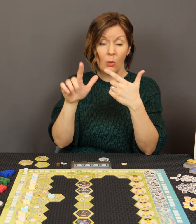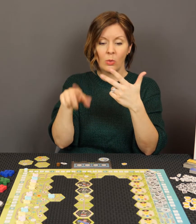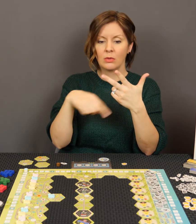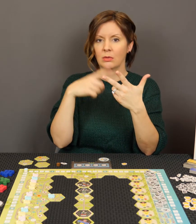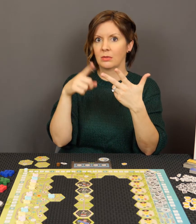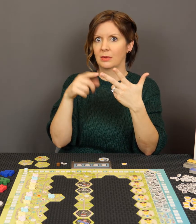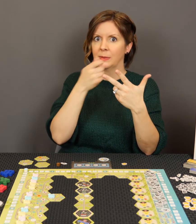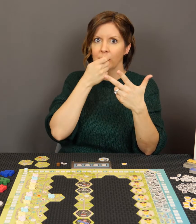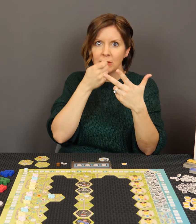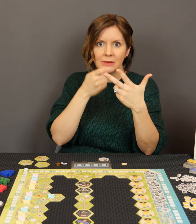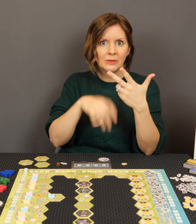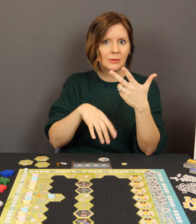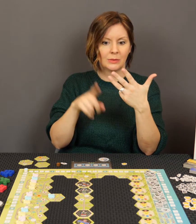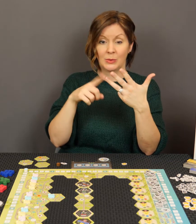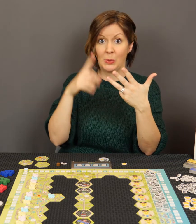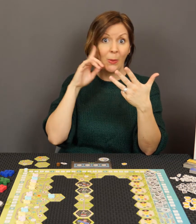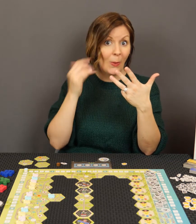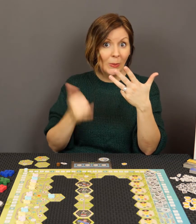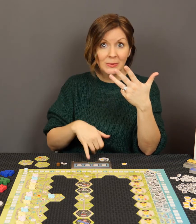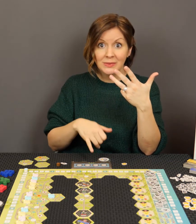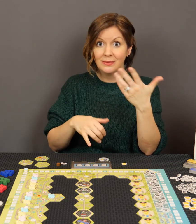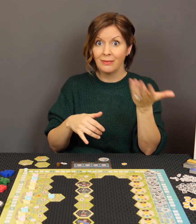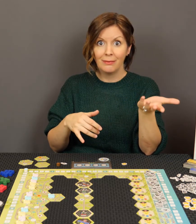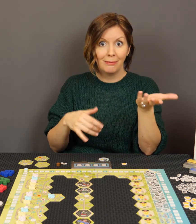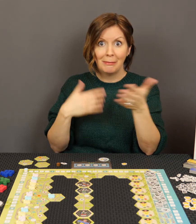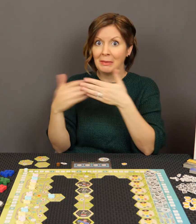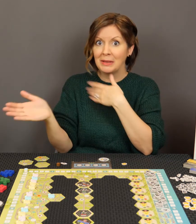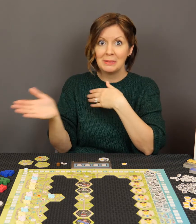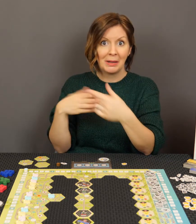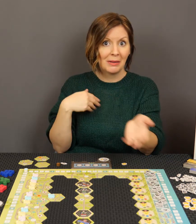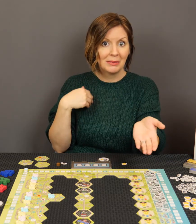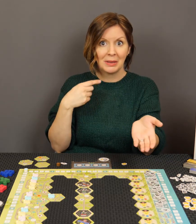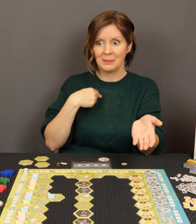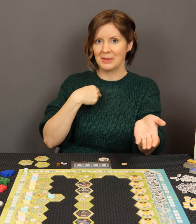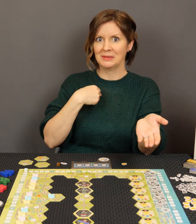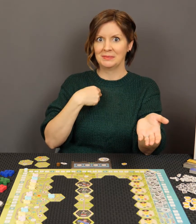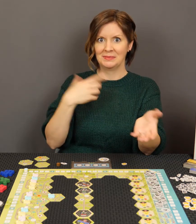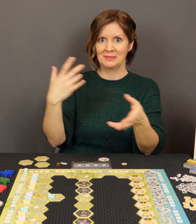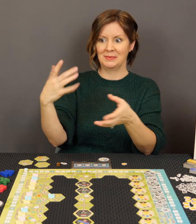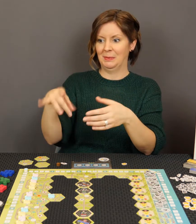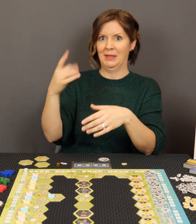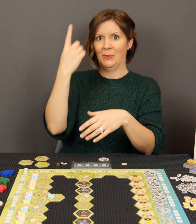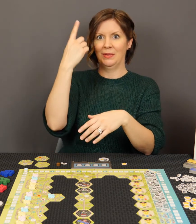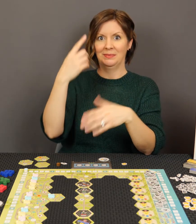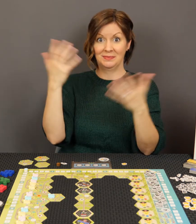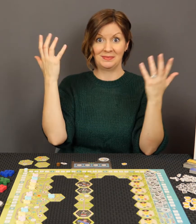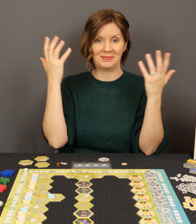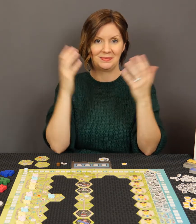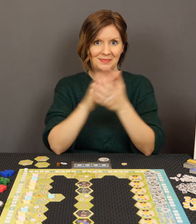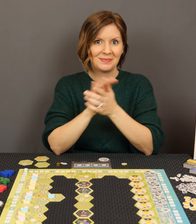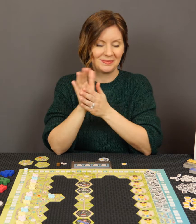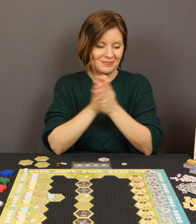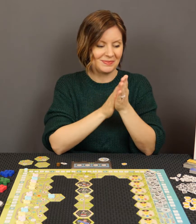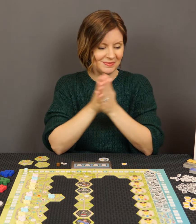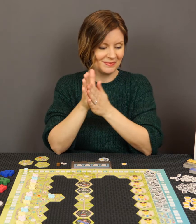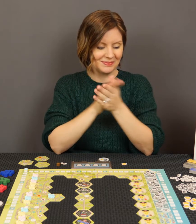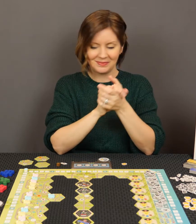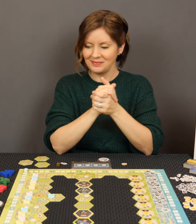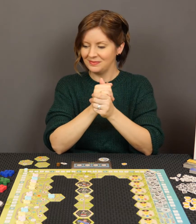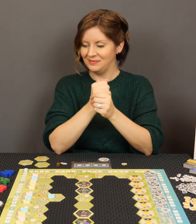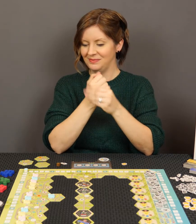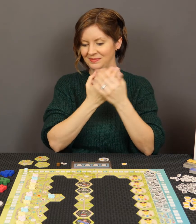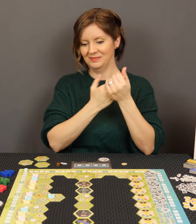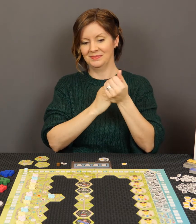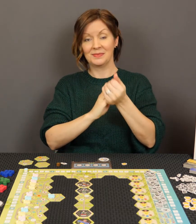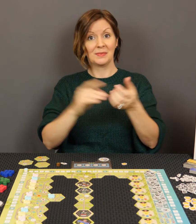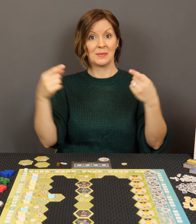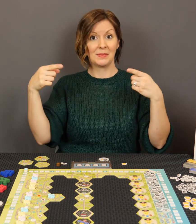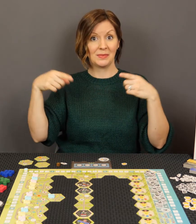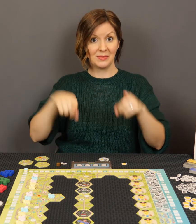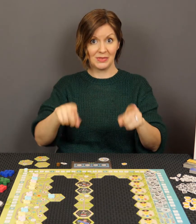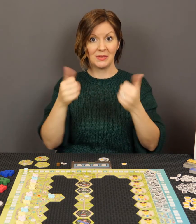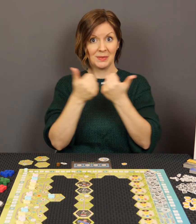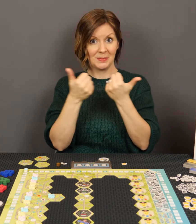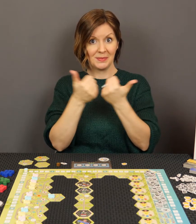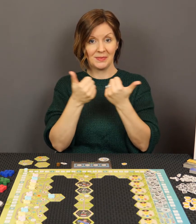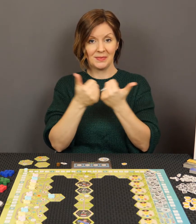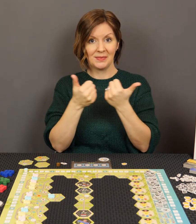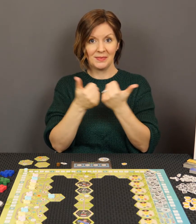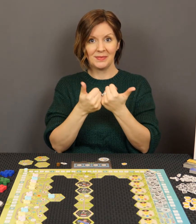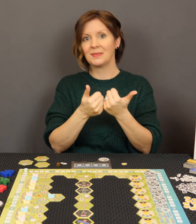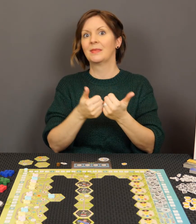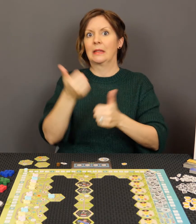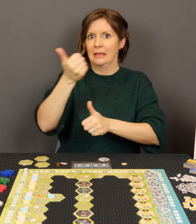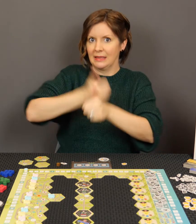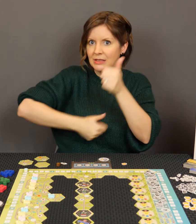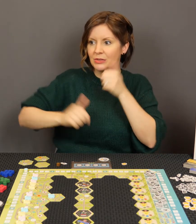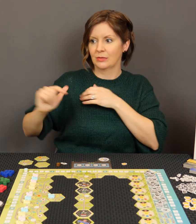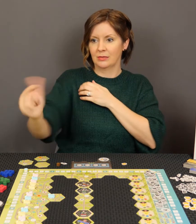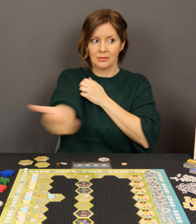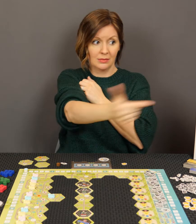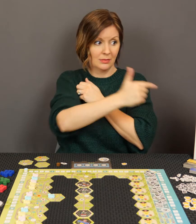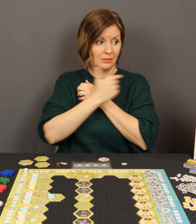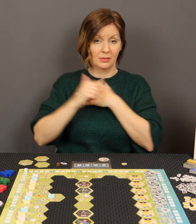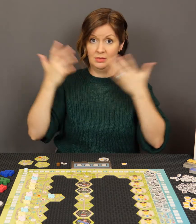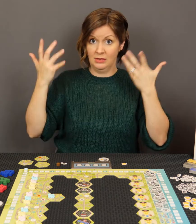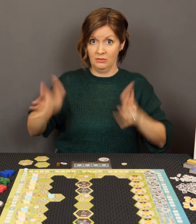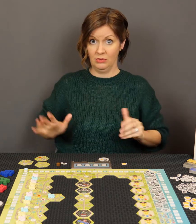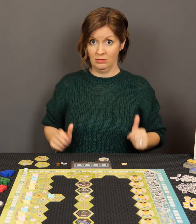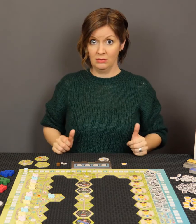get to choose any coal, whistle, a gold token… it doesn’t matter, that would be up to me.